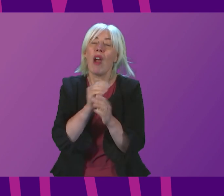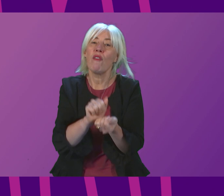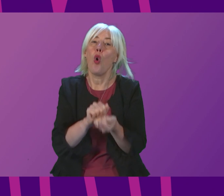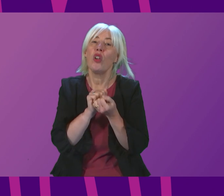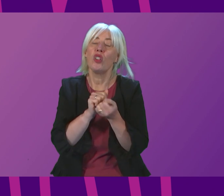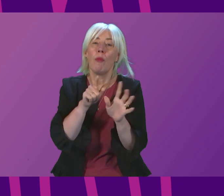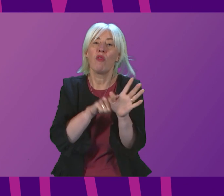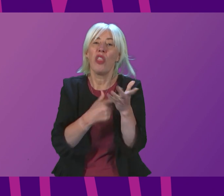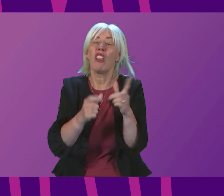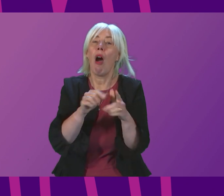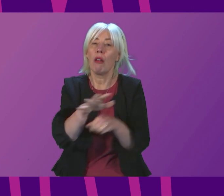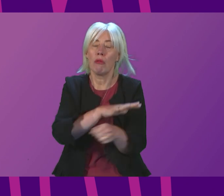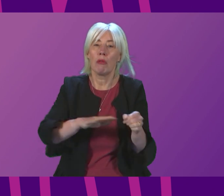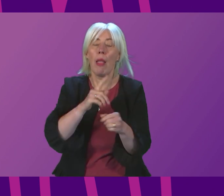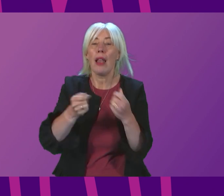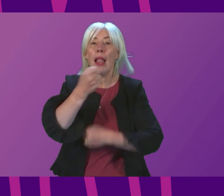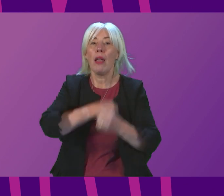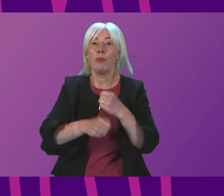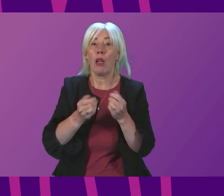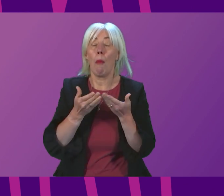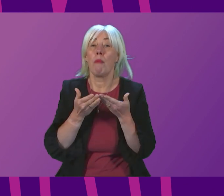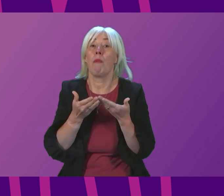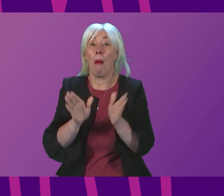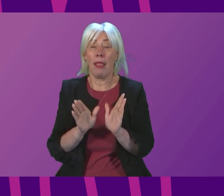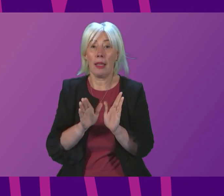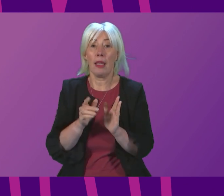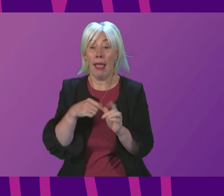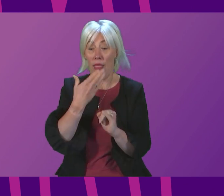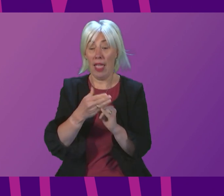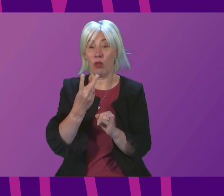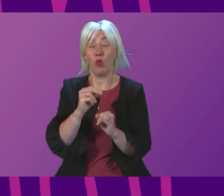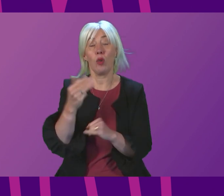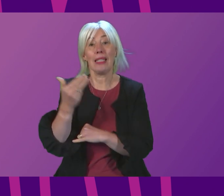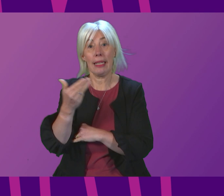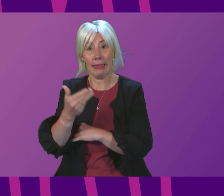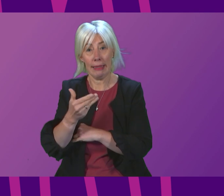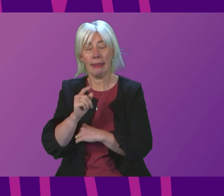Since nationalisation of the yard at the end of 2019, more problems have been identified,